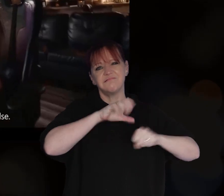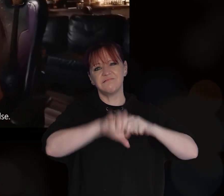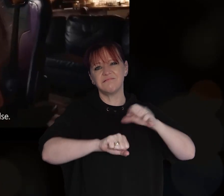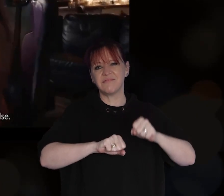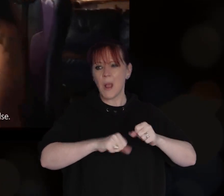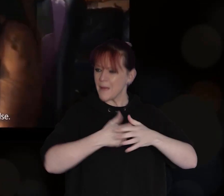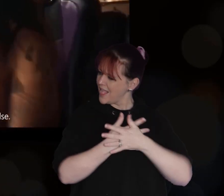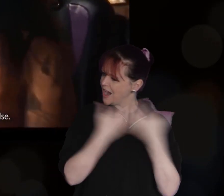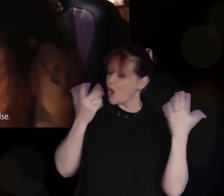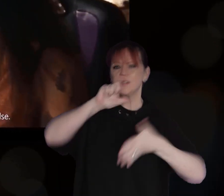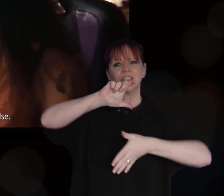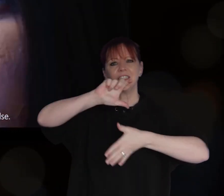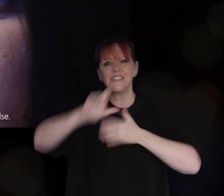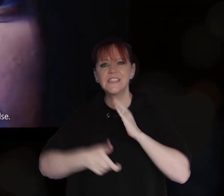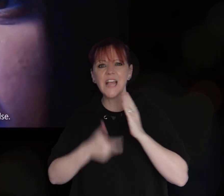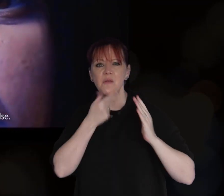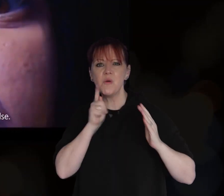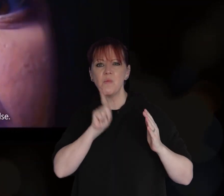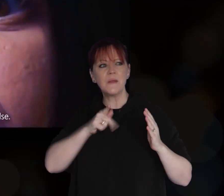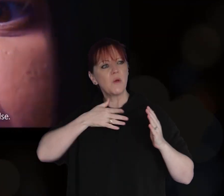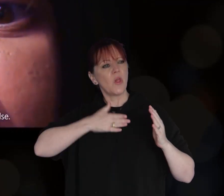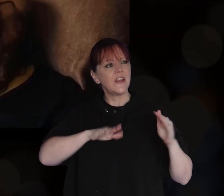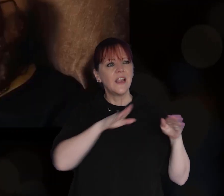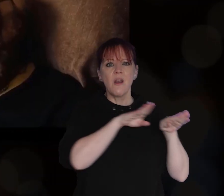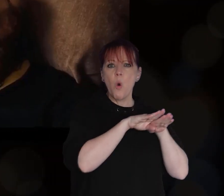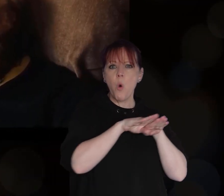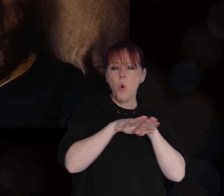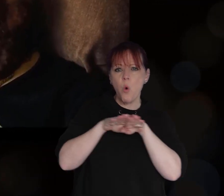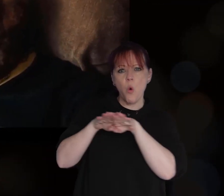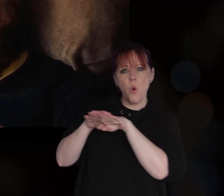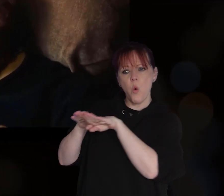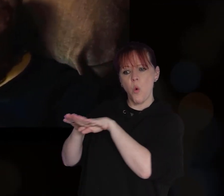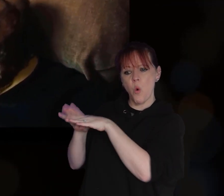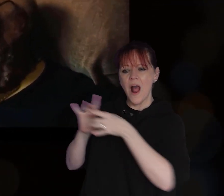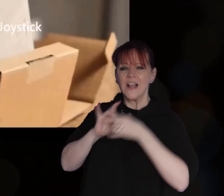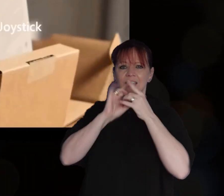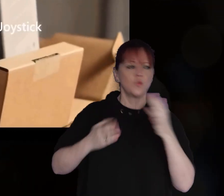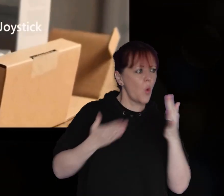that deserve a shot to be like everyone else. I want to be a part of this world.